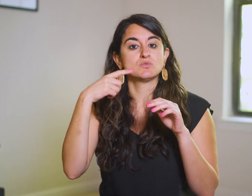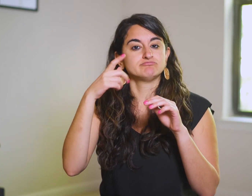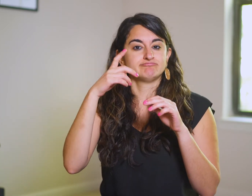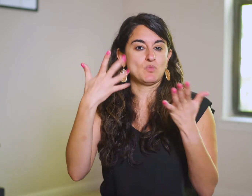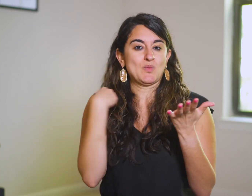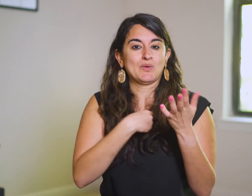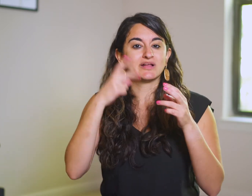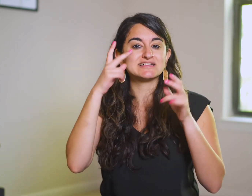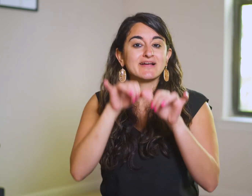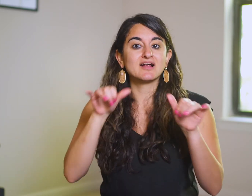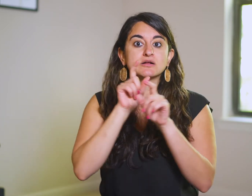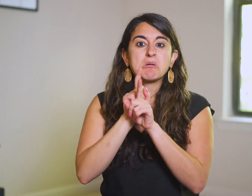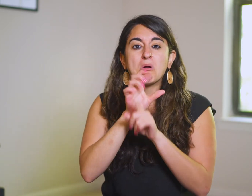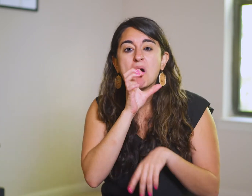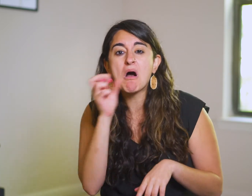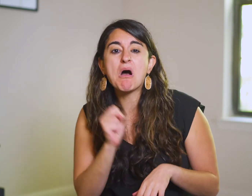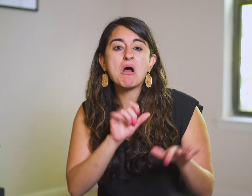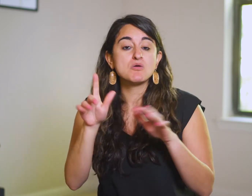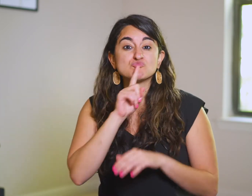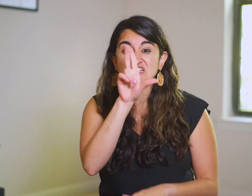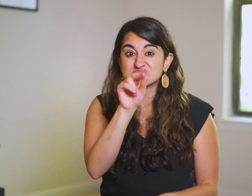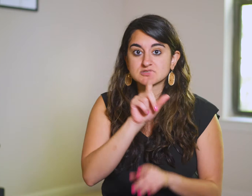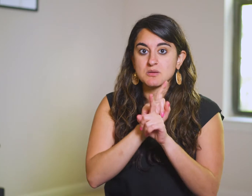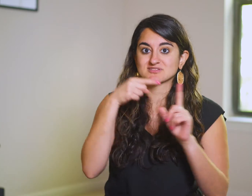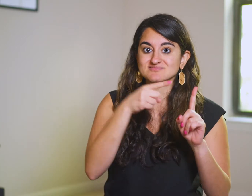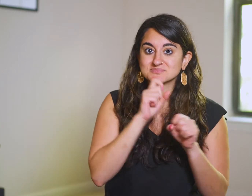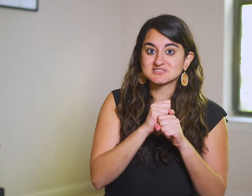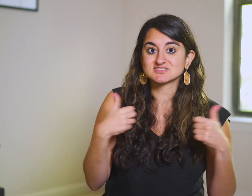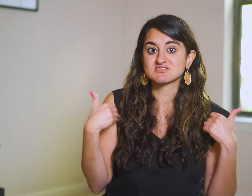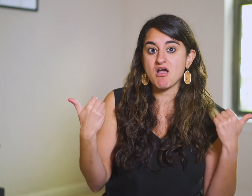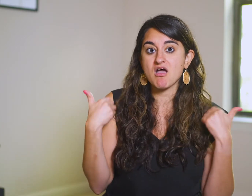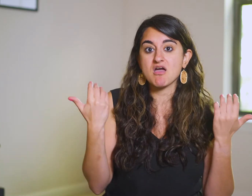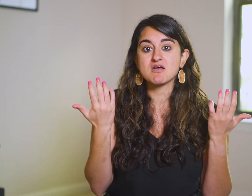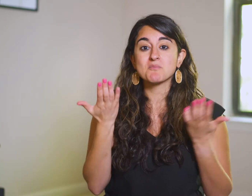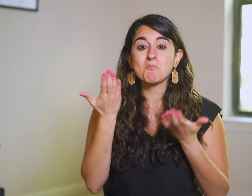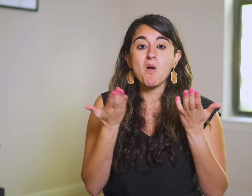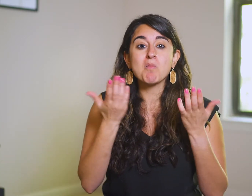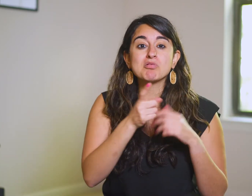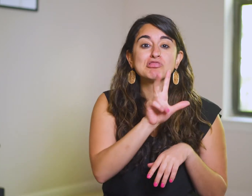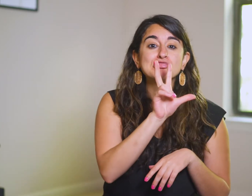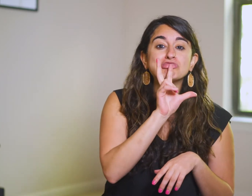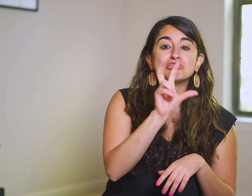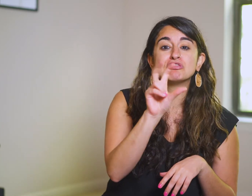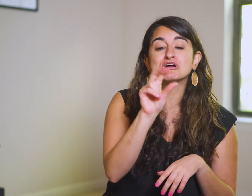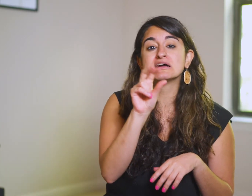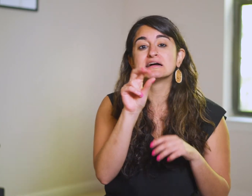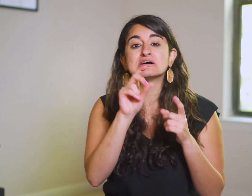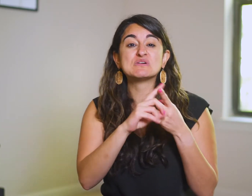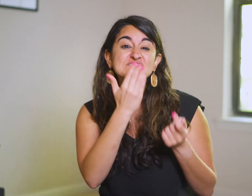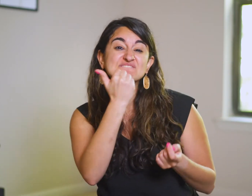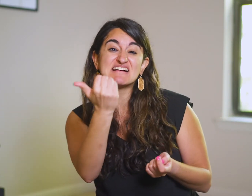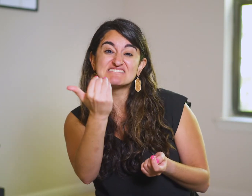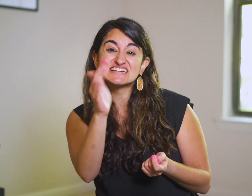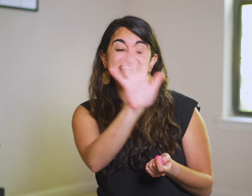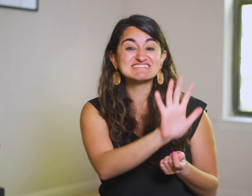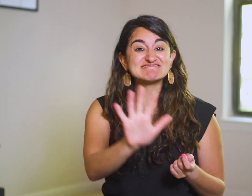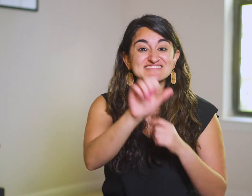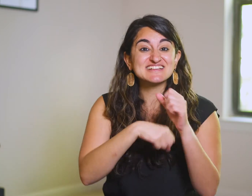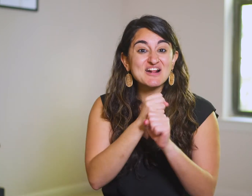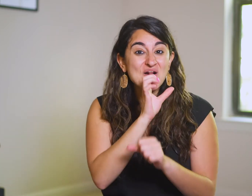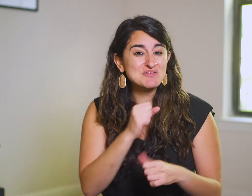the disciples are young, probably thirteen to fifteen years old.